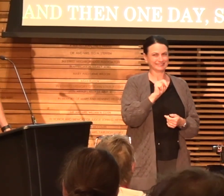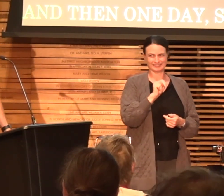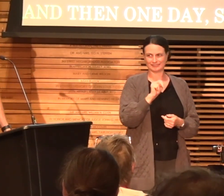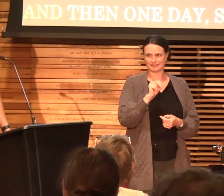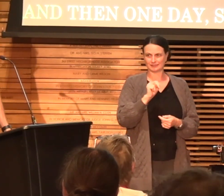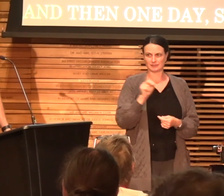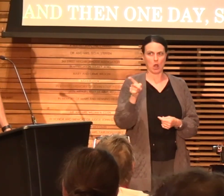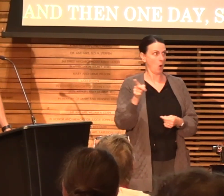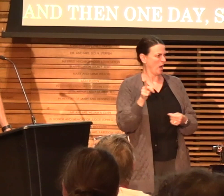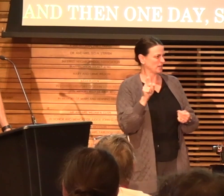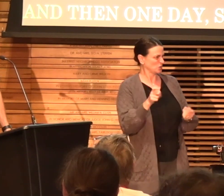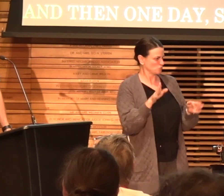How do I do this?